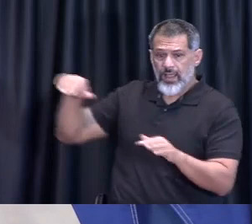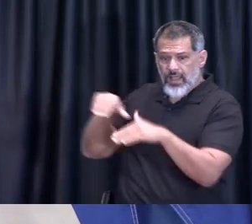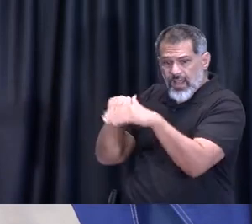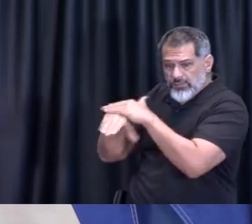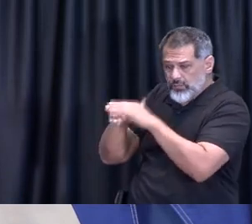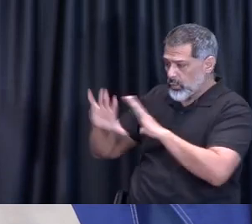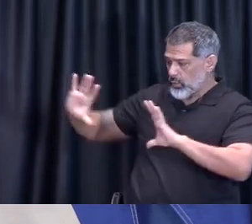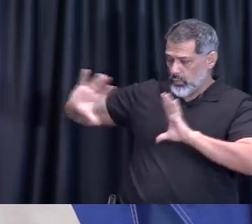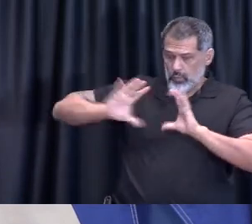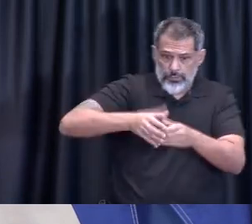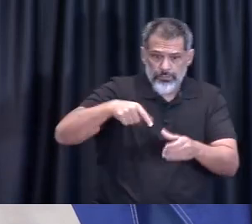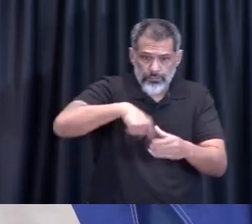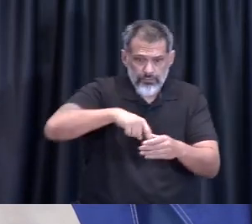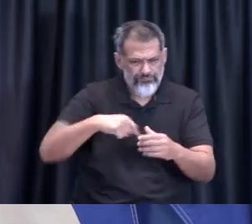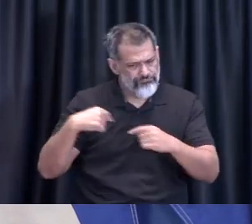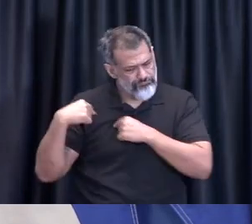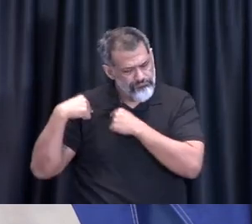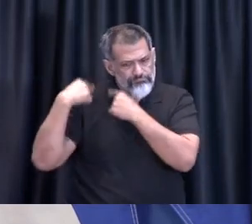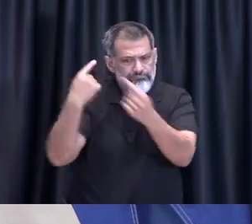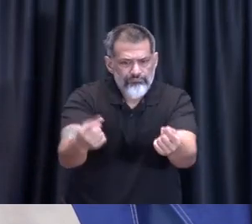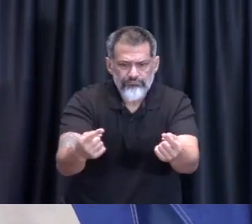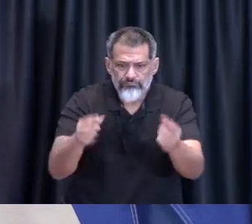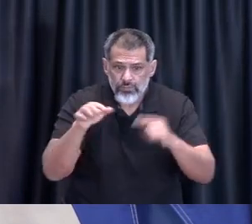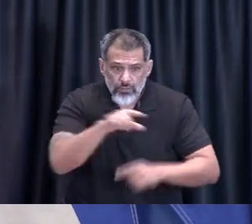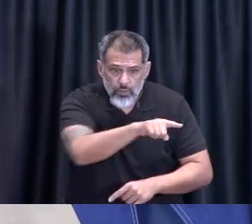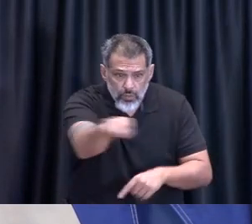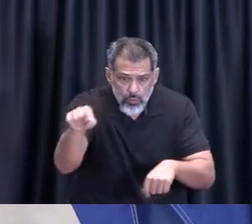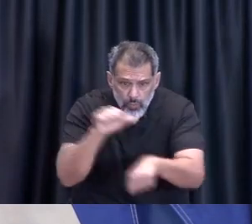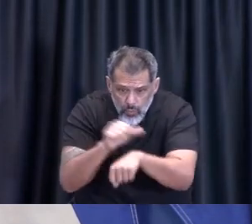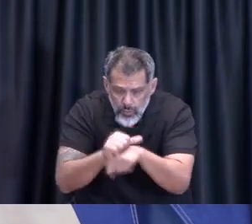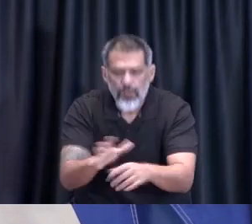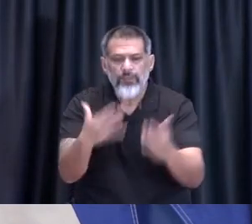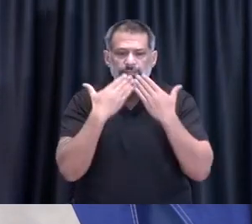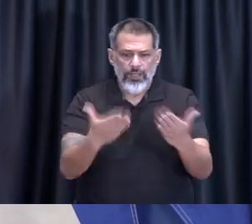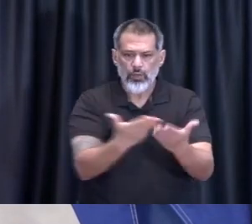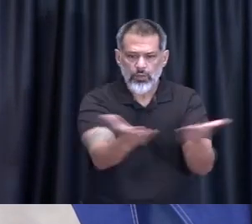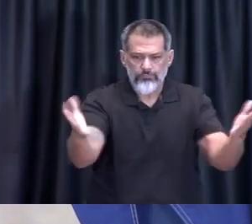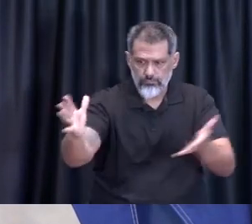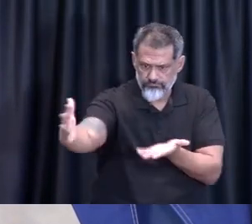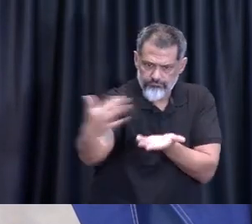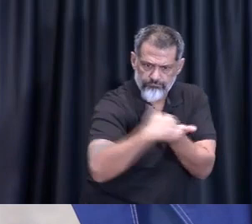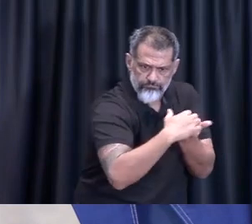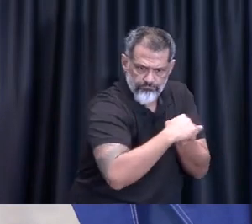effort, and I want to thank the task force for working with us to make these clinics possible, including the one as